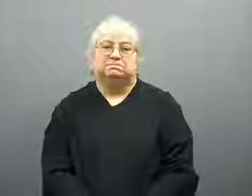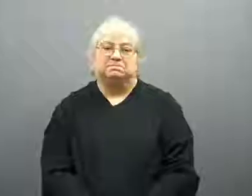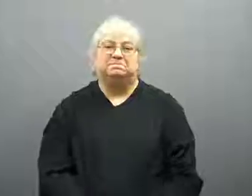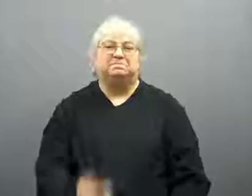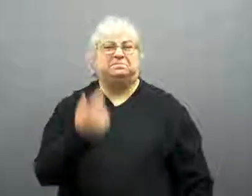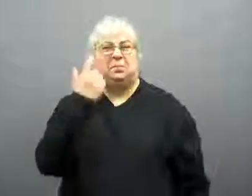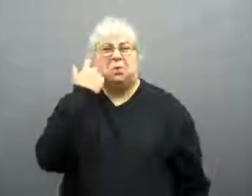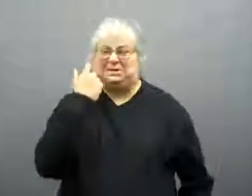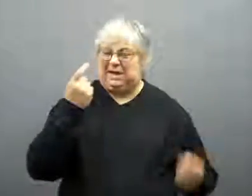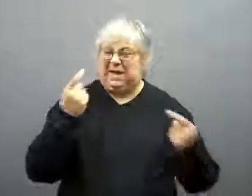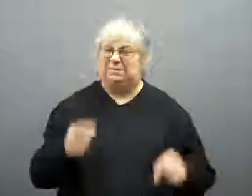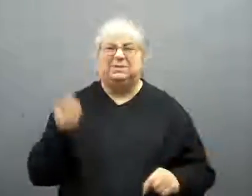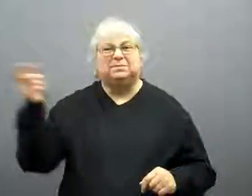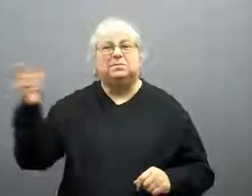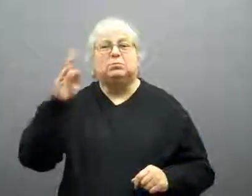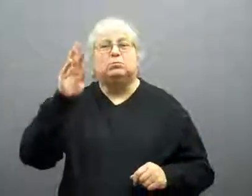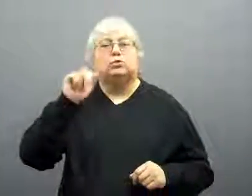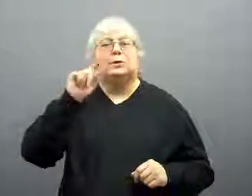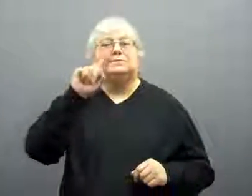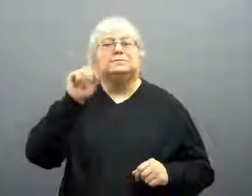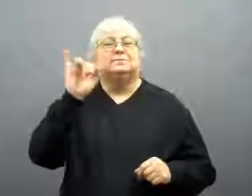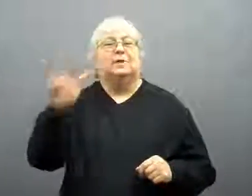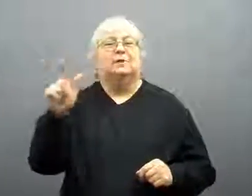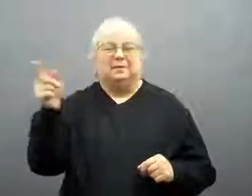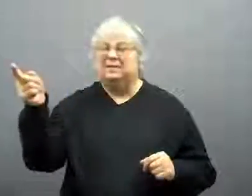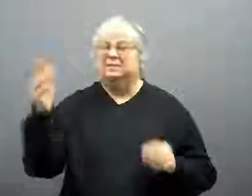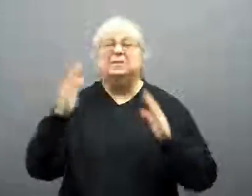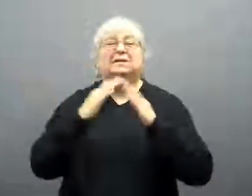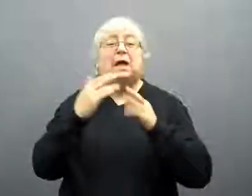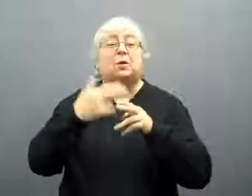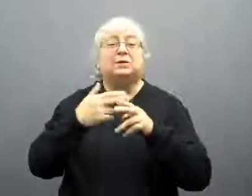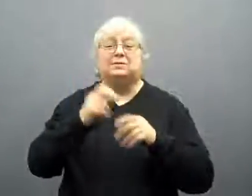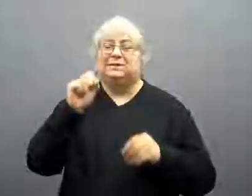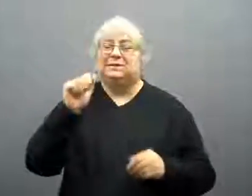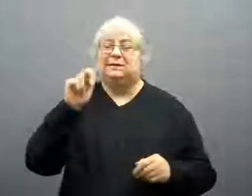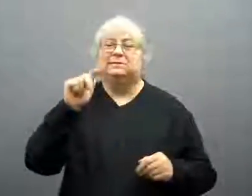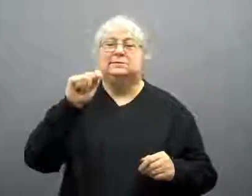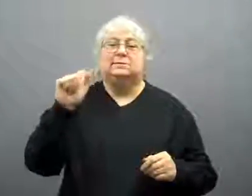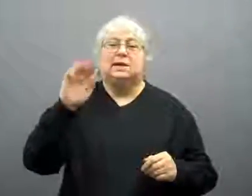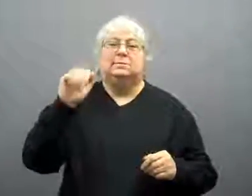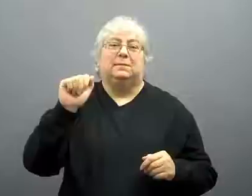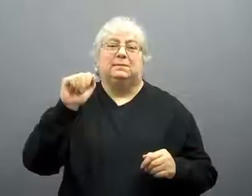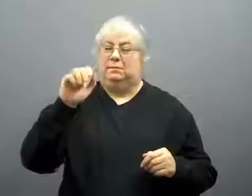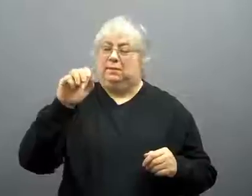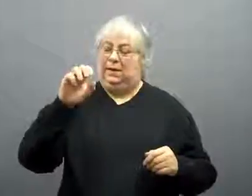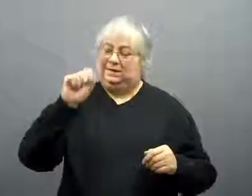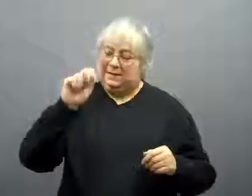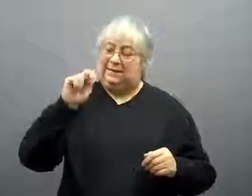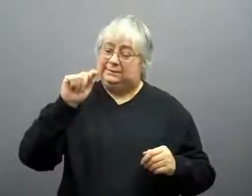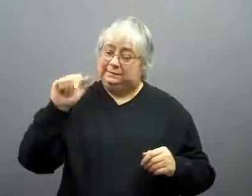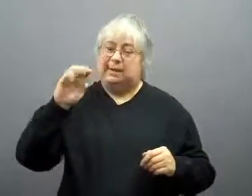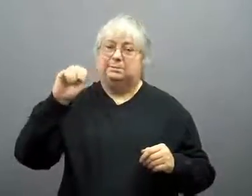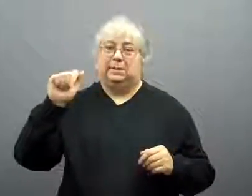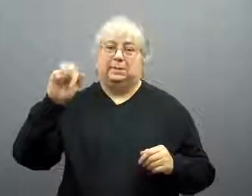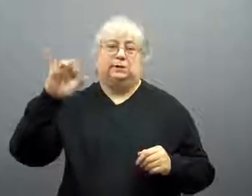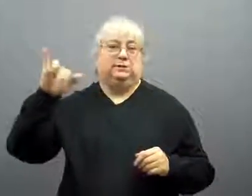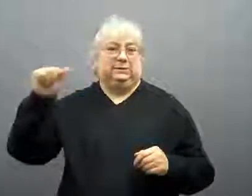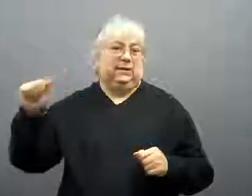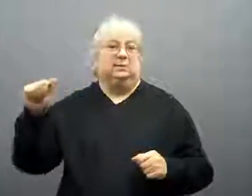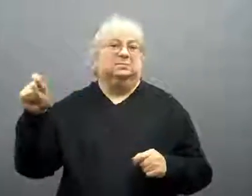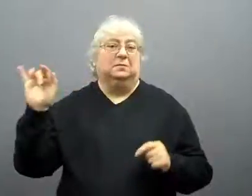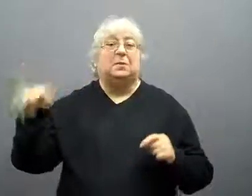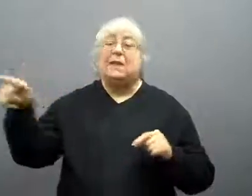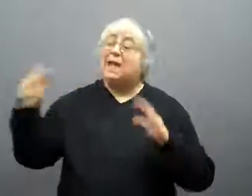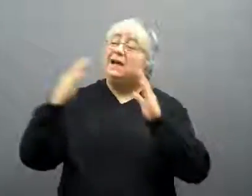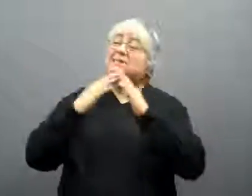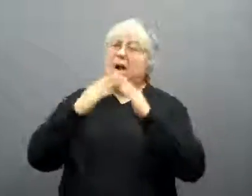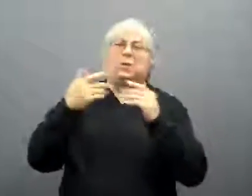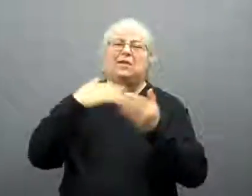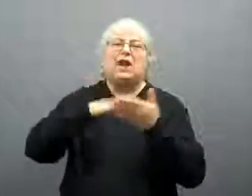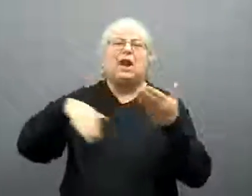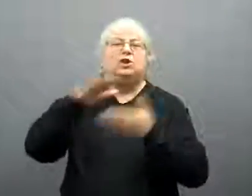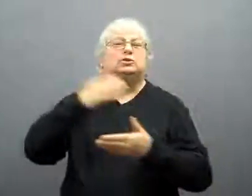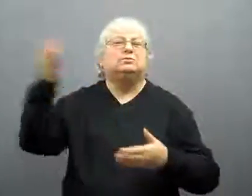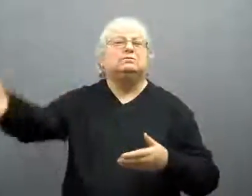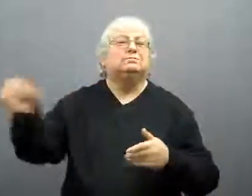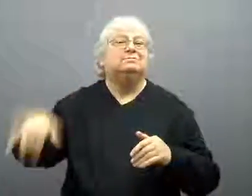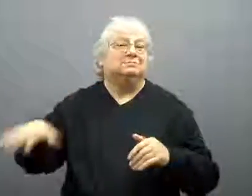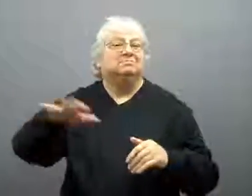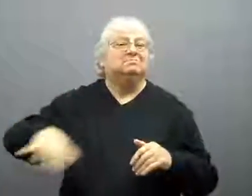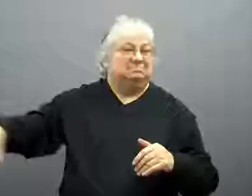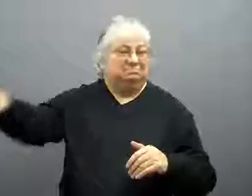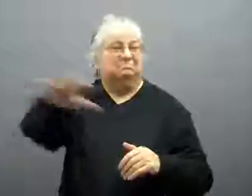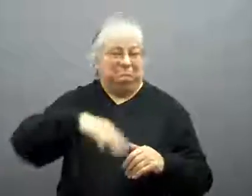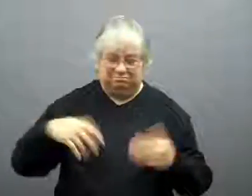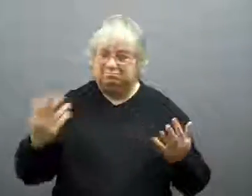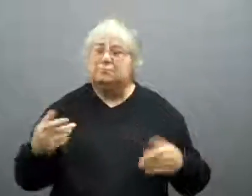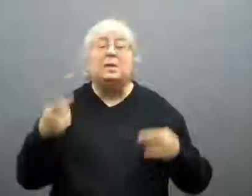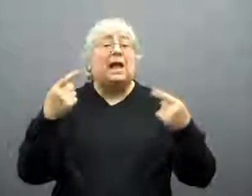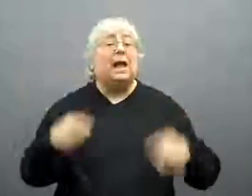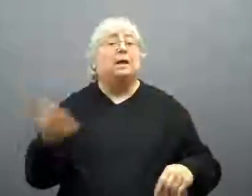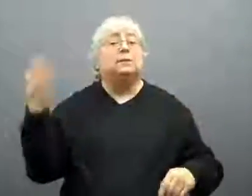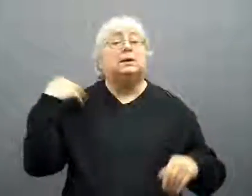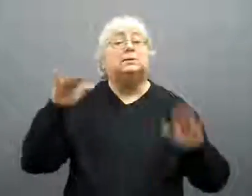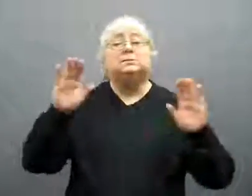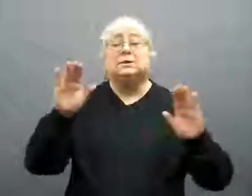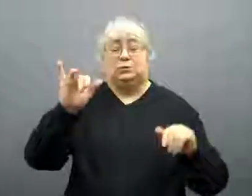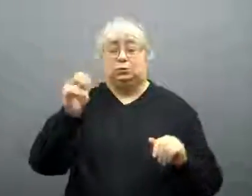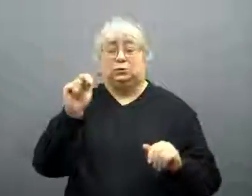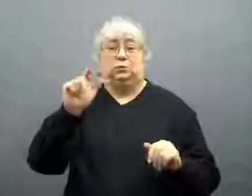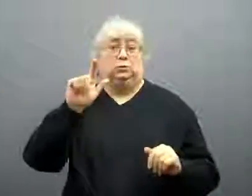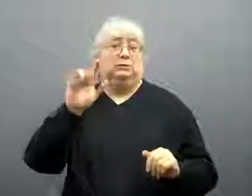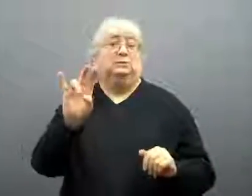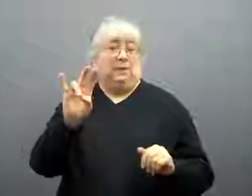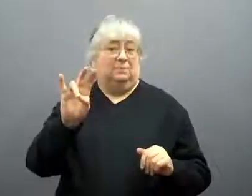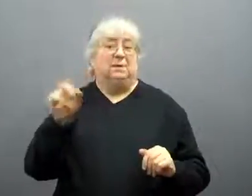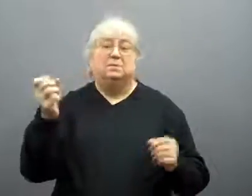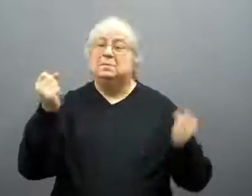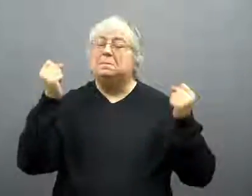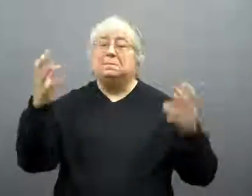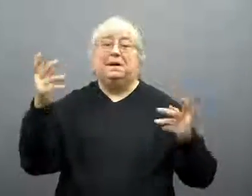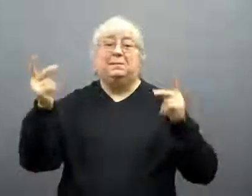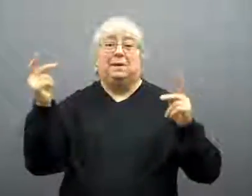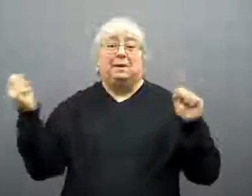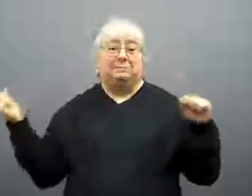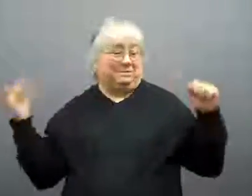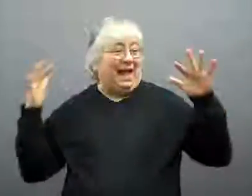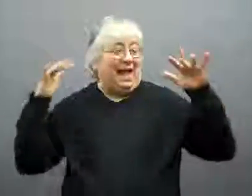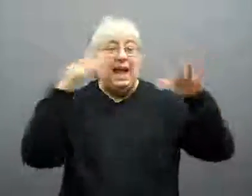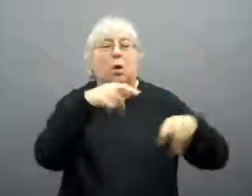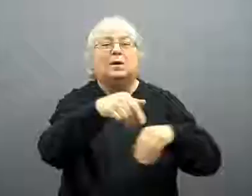This happened in the college town of Santa Maria in Brazil.